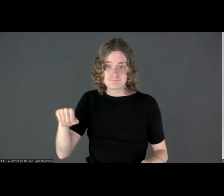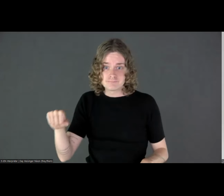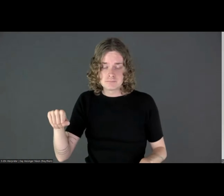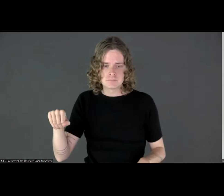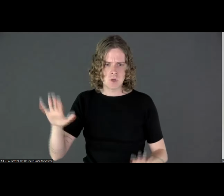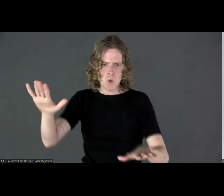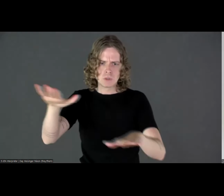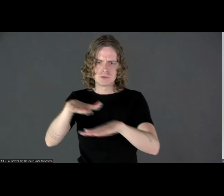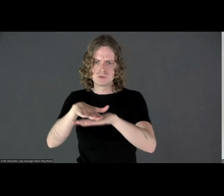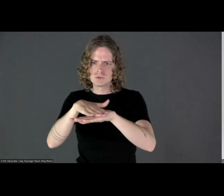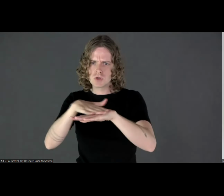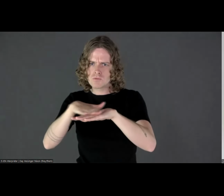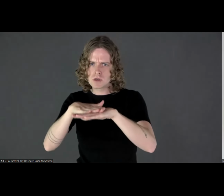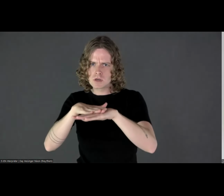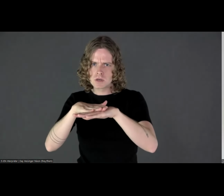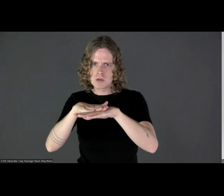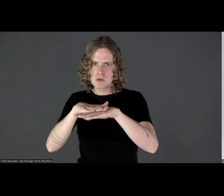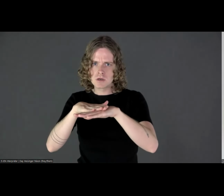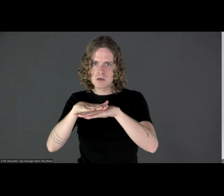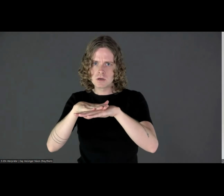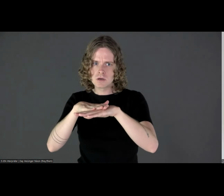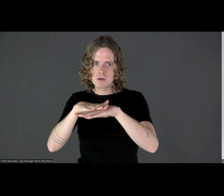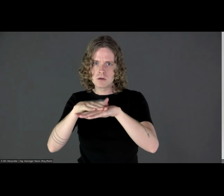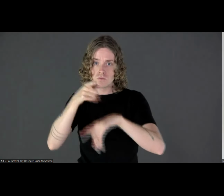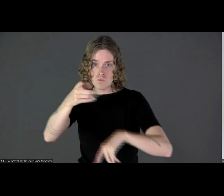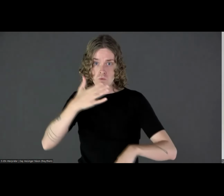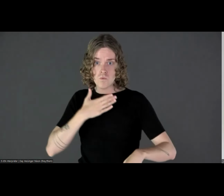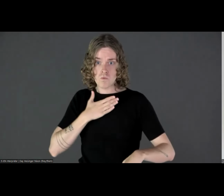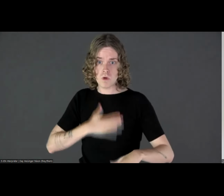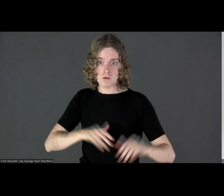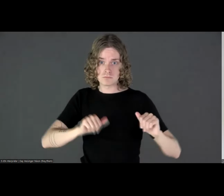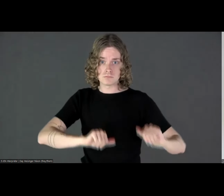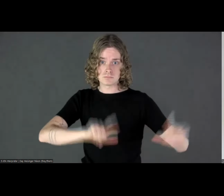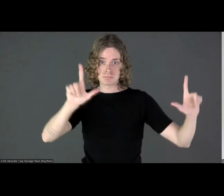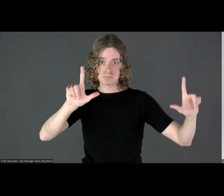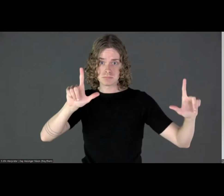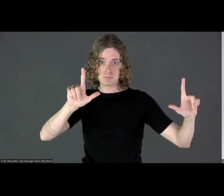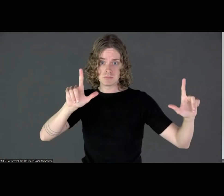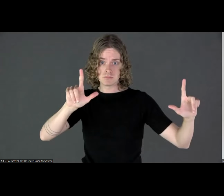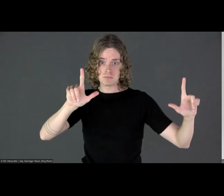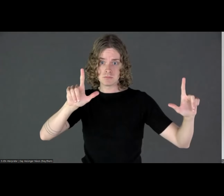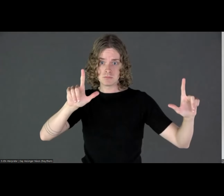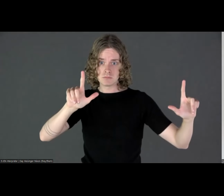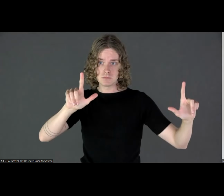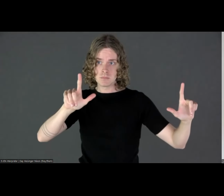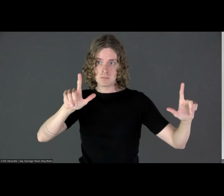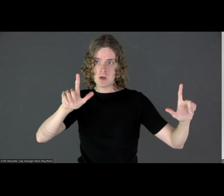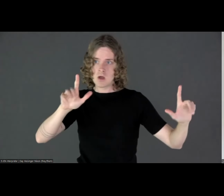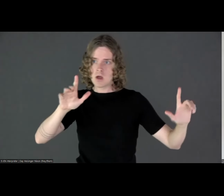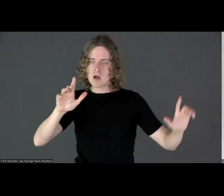excuse me, are you intending to share your screen? >> SARAH PALMER: Yes. Is it not sharing? Is that